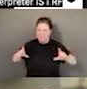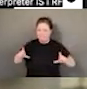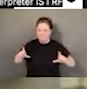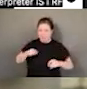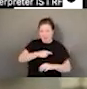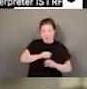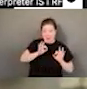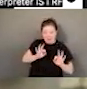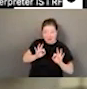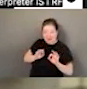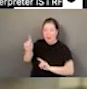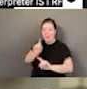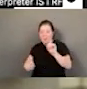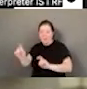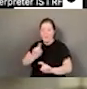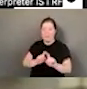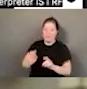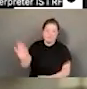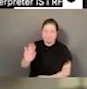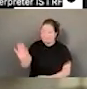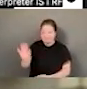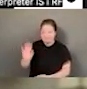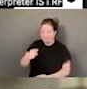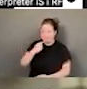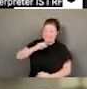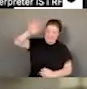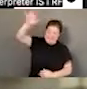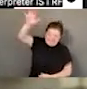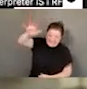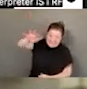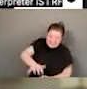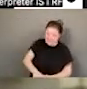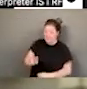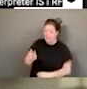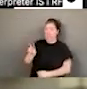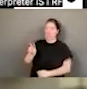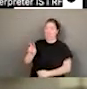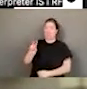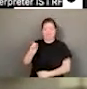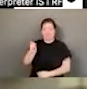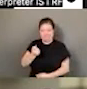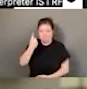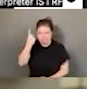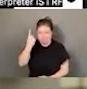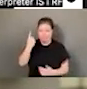The users still found the amount of text on the page to be overwhelming, no matter how well structured it was.